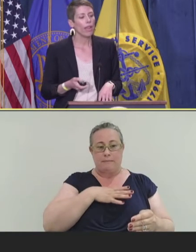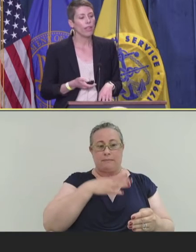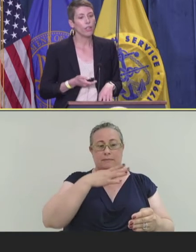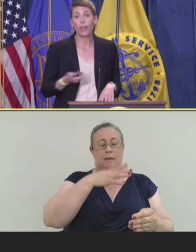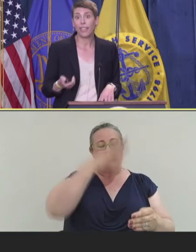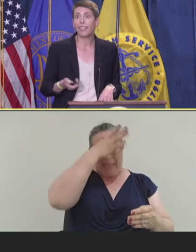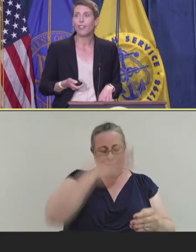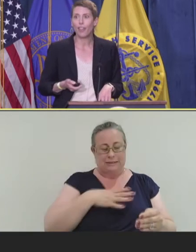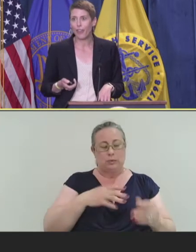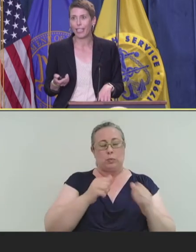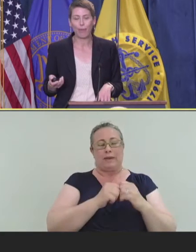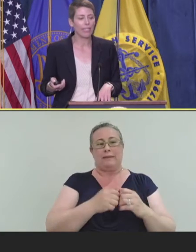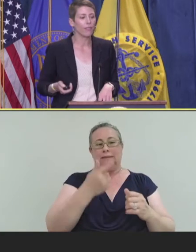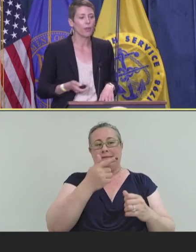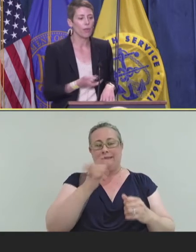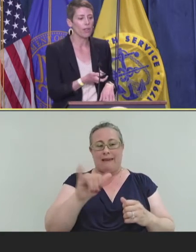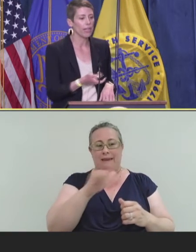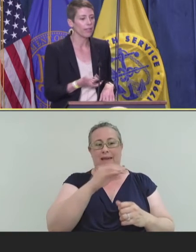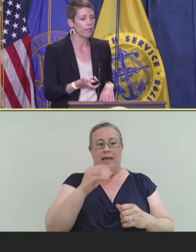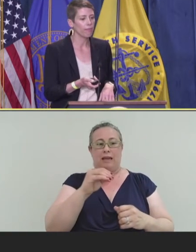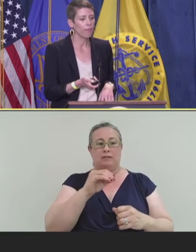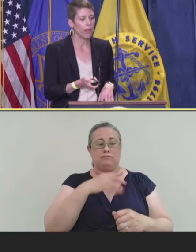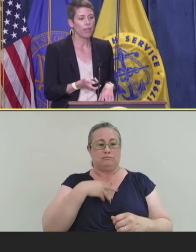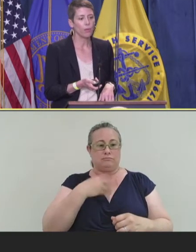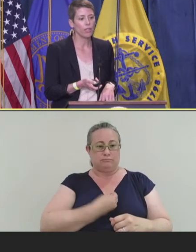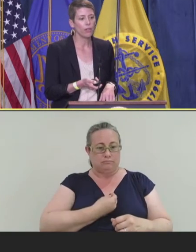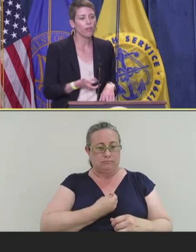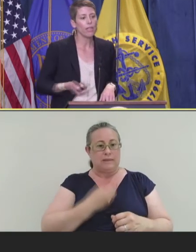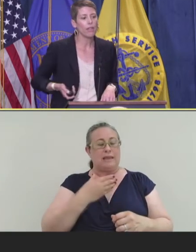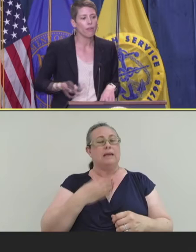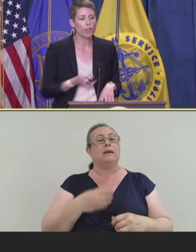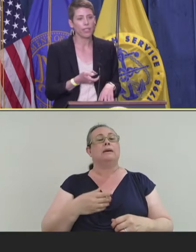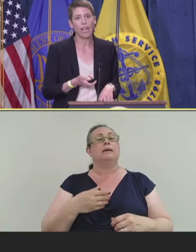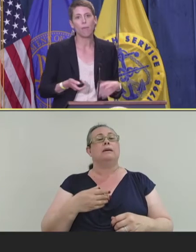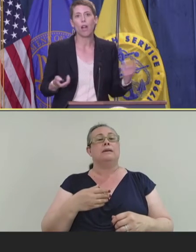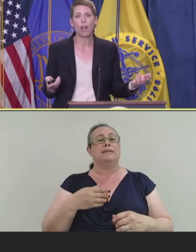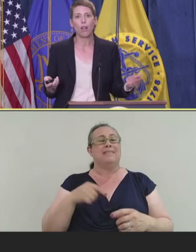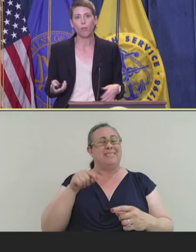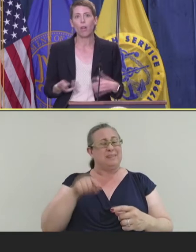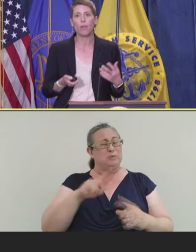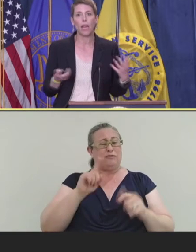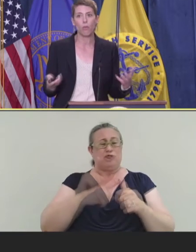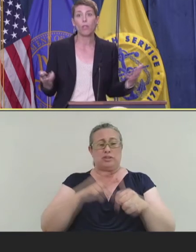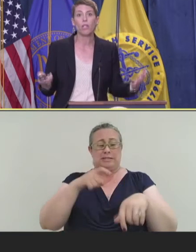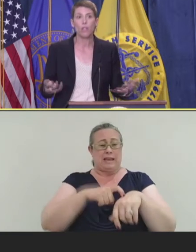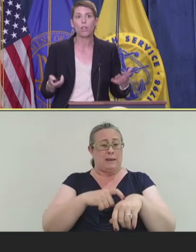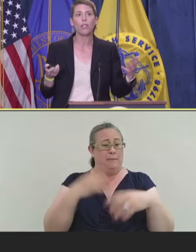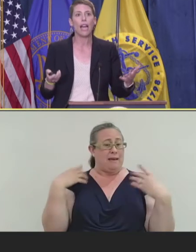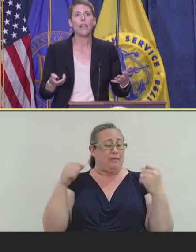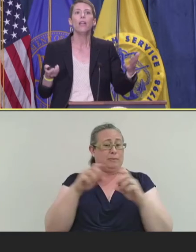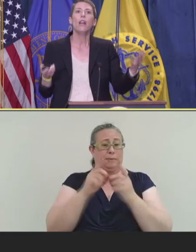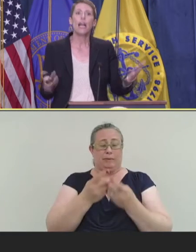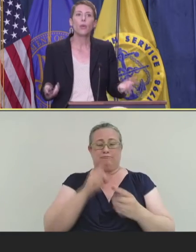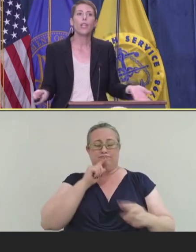and trans and gender expansive communities. And this was certainly the first time our Health Department had really looked at equity